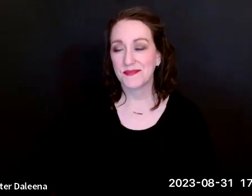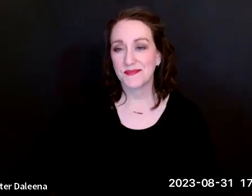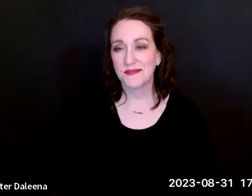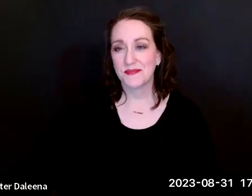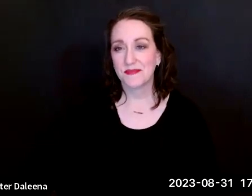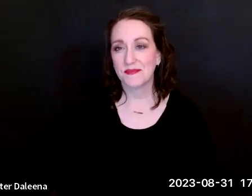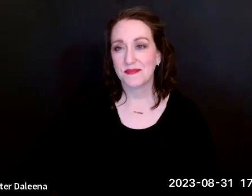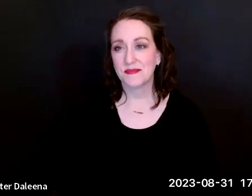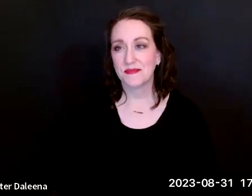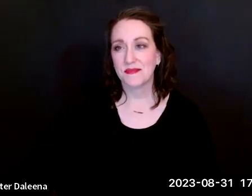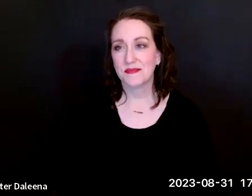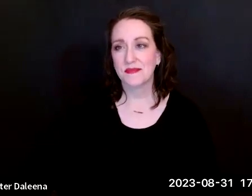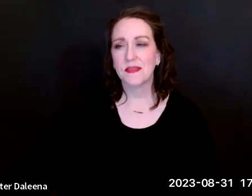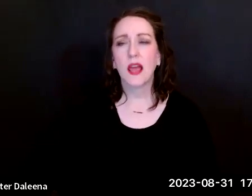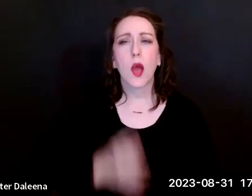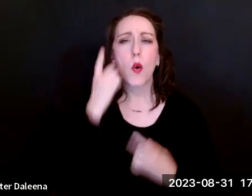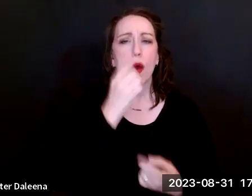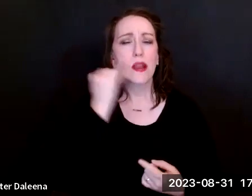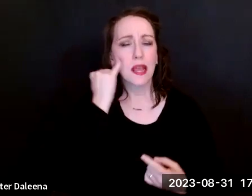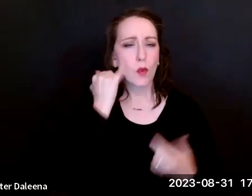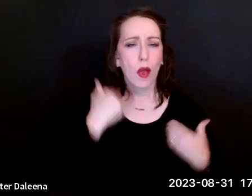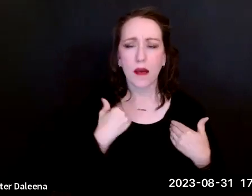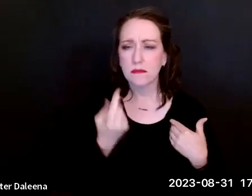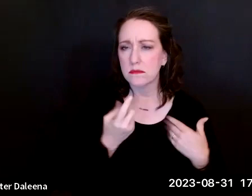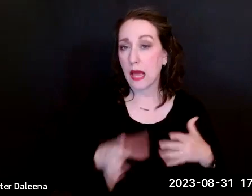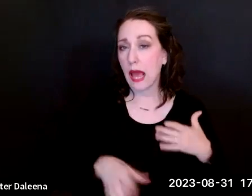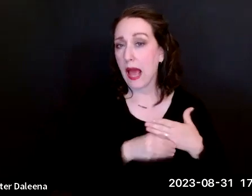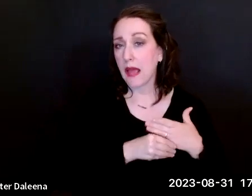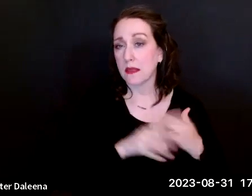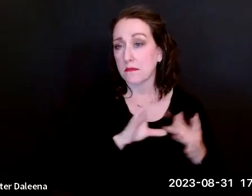um and just um wondering if you had anything to add about the comment about the Asam